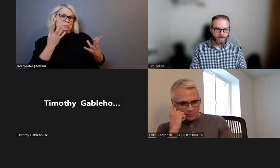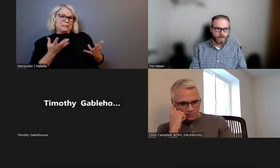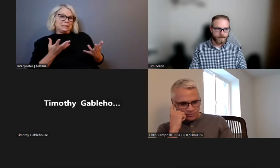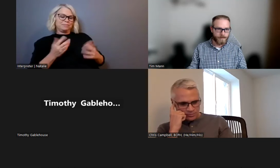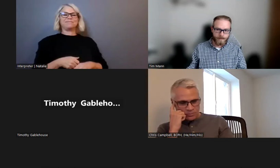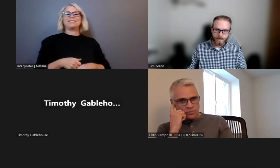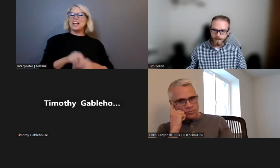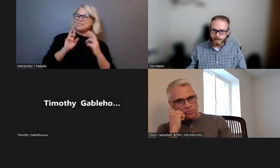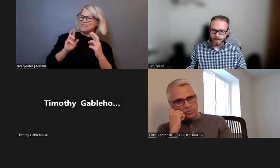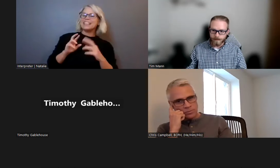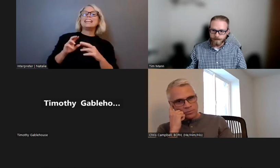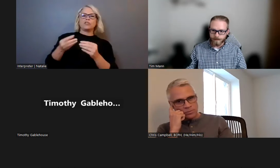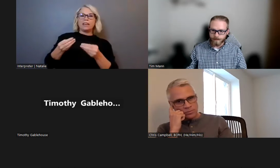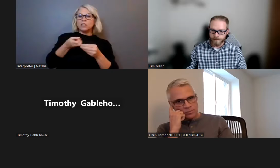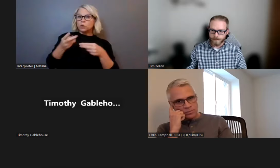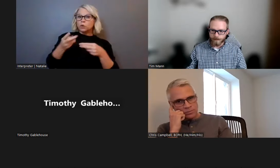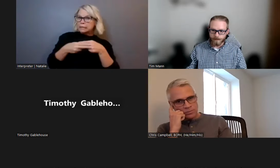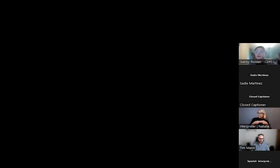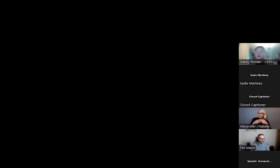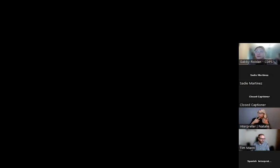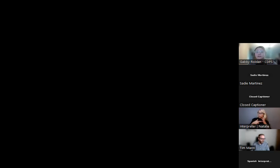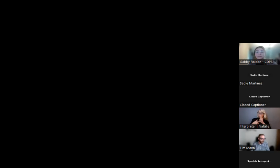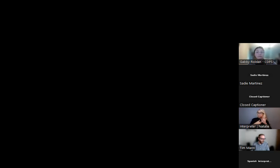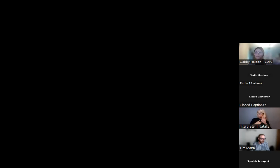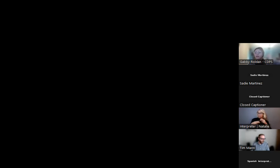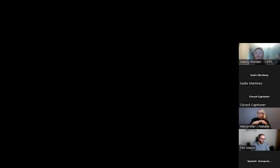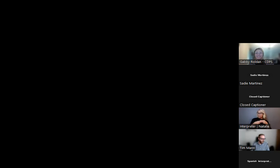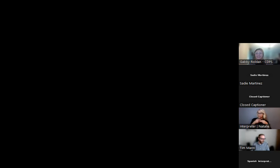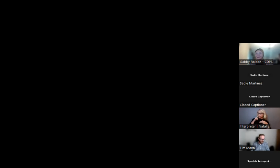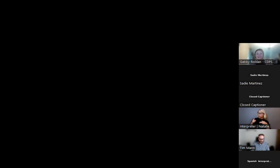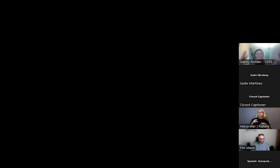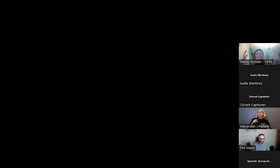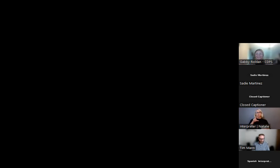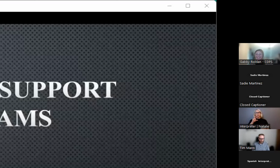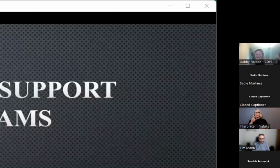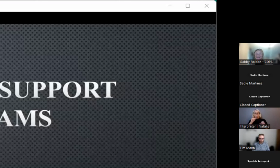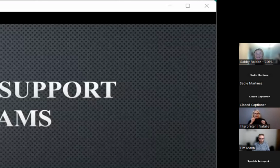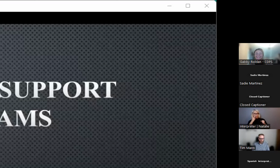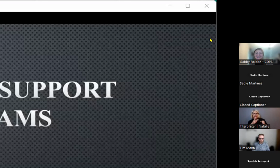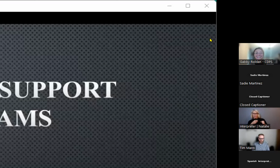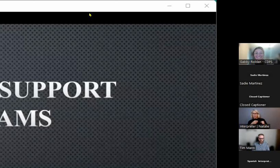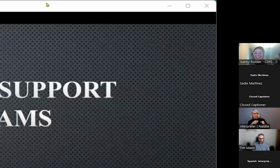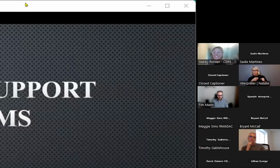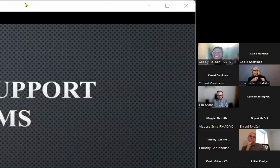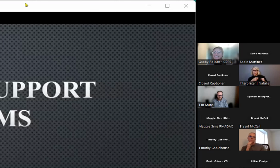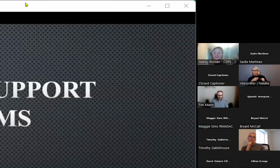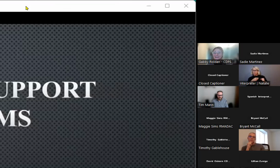Give us a few slides, would you like us to present those? Can you see these? You are great, you are good to go.